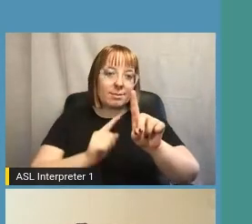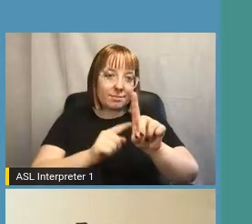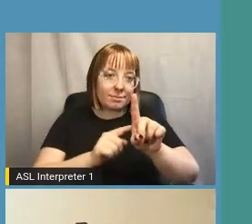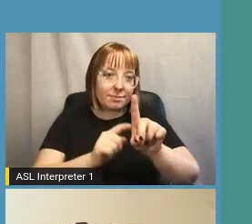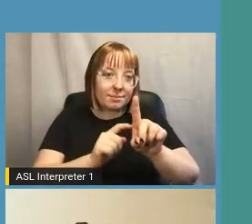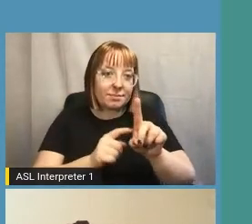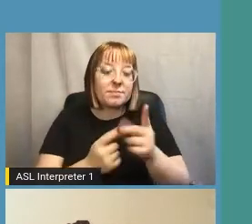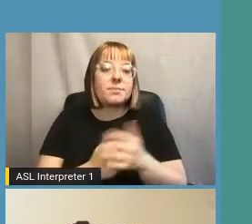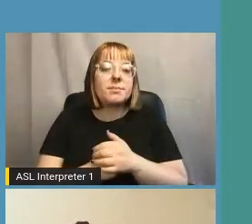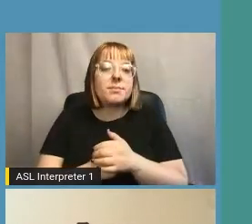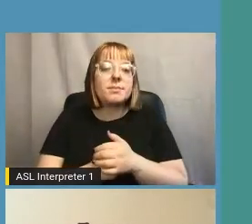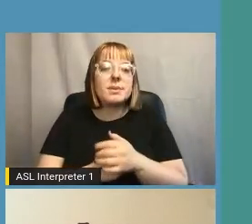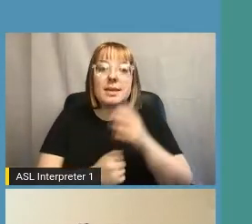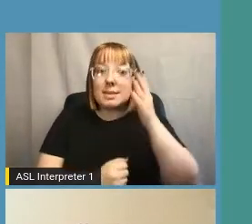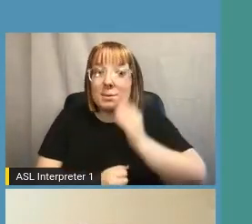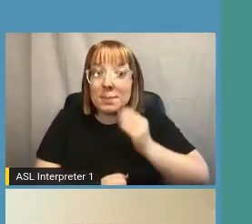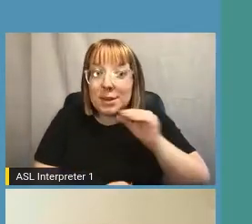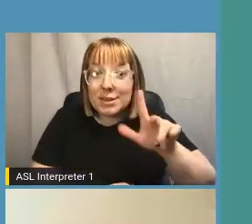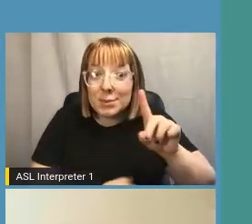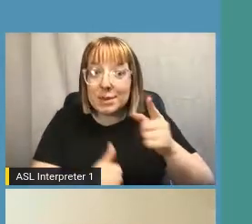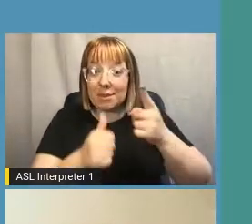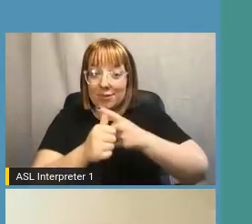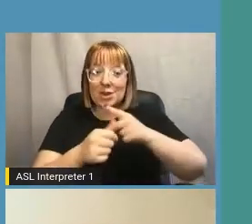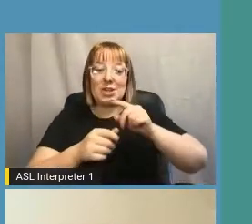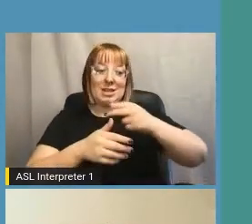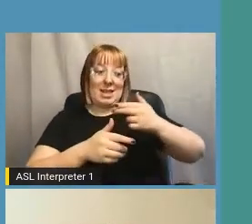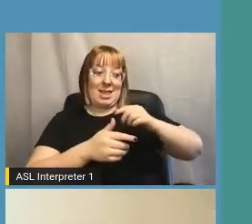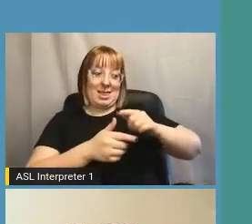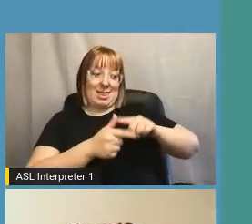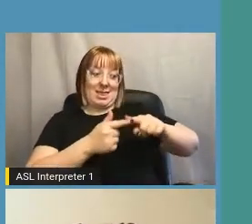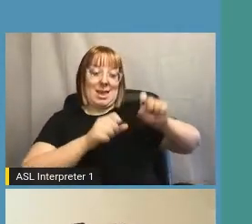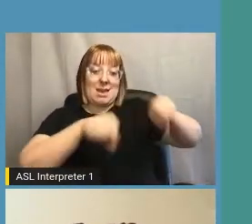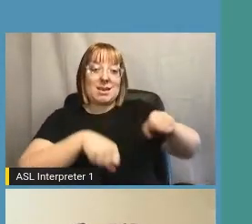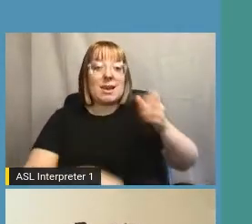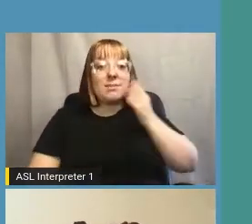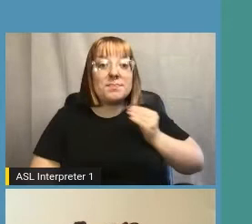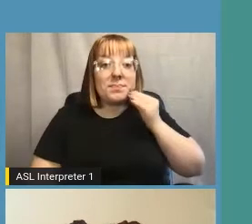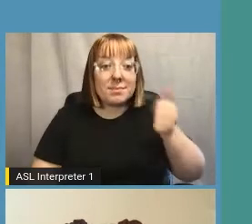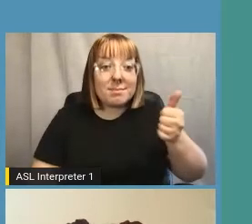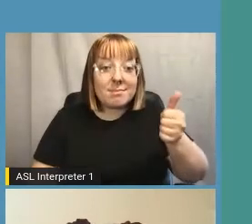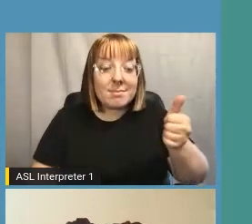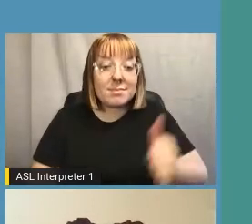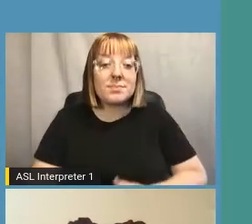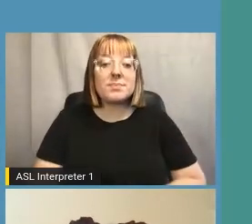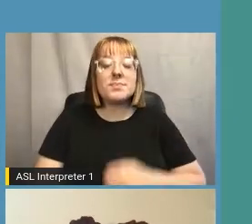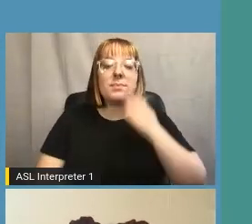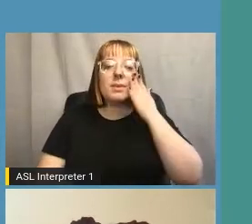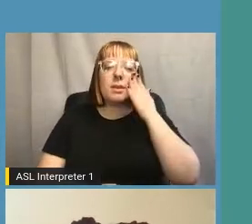virtual 3d um what does that mean and i'm going to talk about what that means virtual 3d in a second